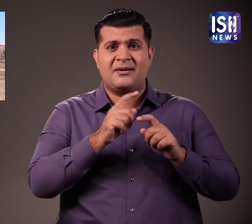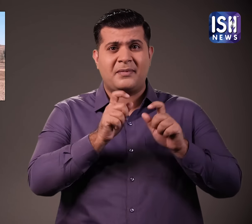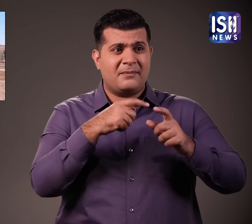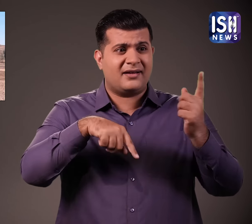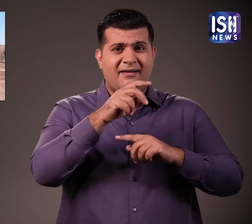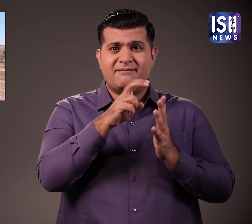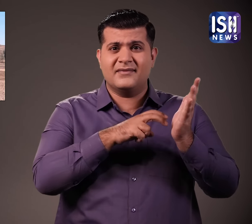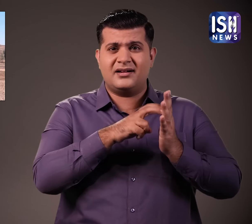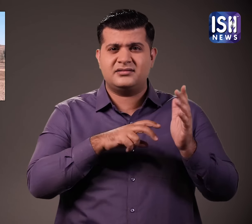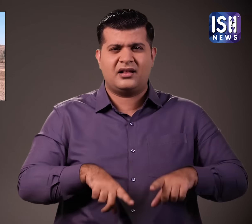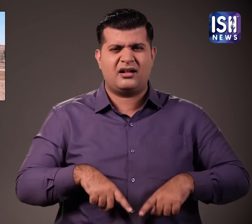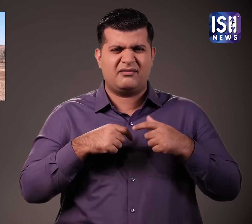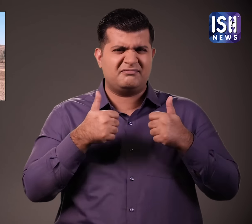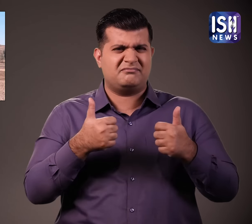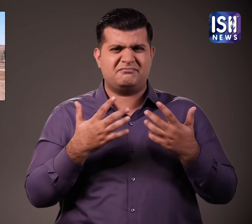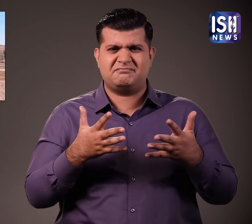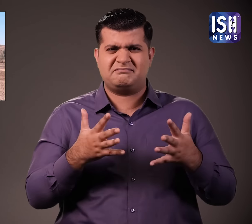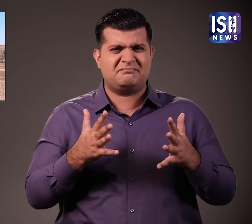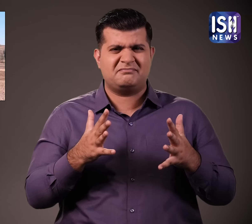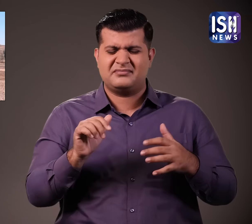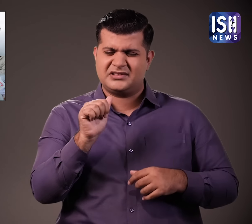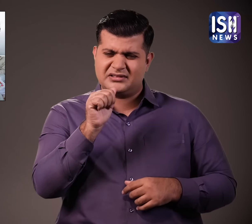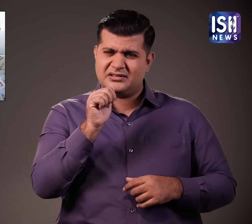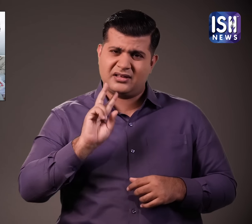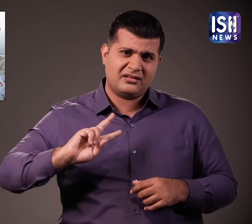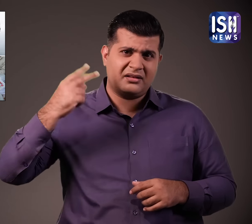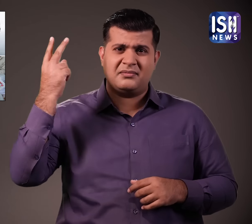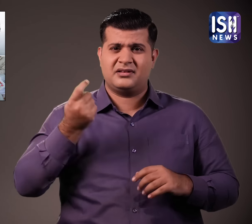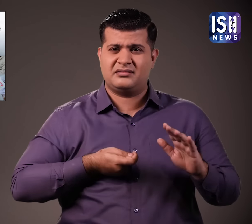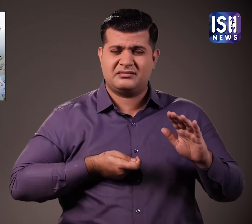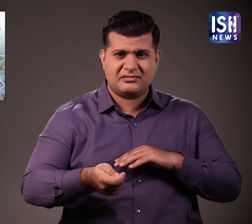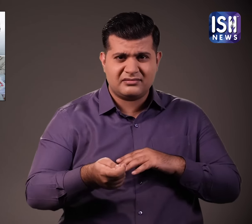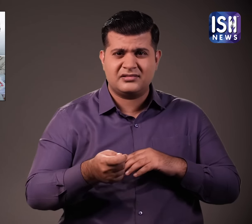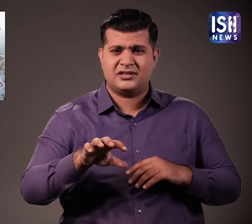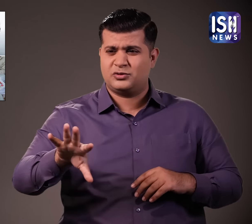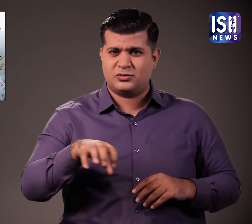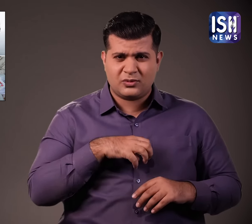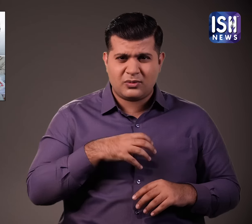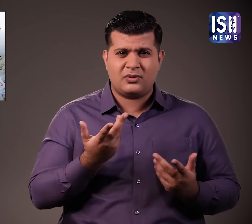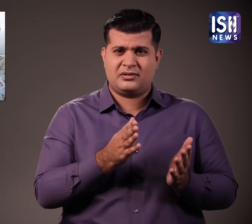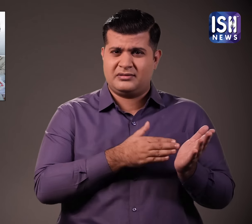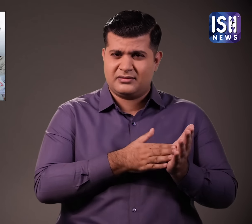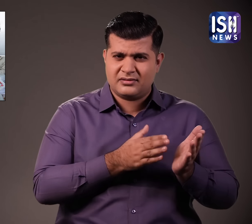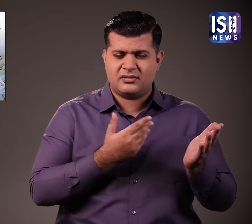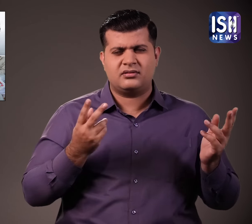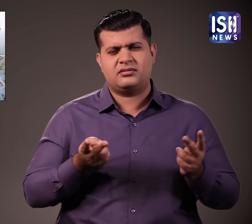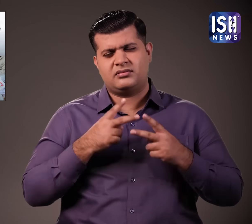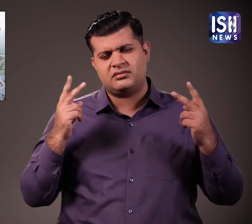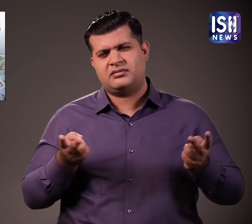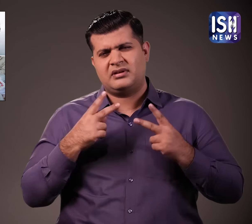Hiware Bazar was a exteremly impoverished. People were addicted to alcohol, gambling and crime was rampant.